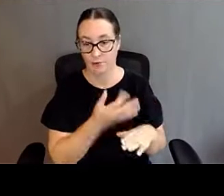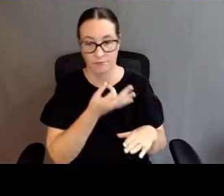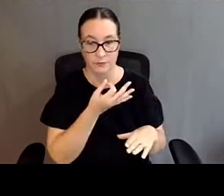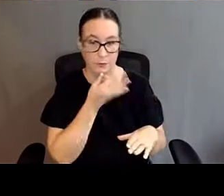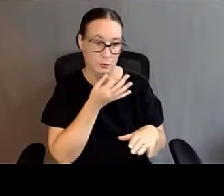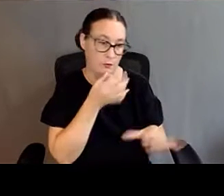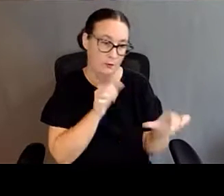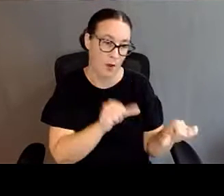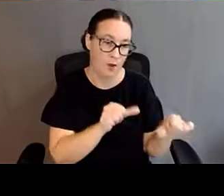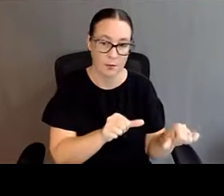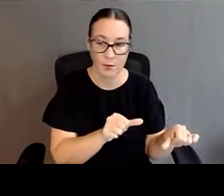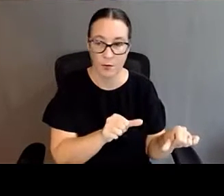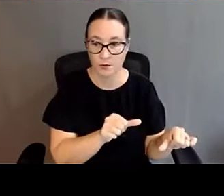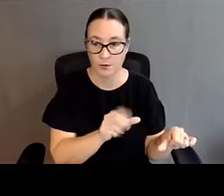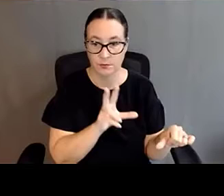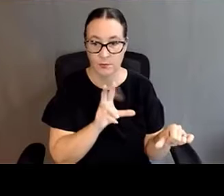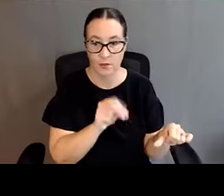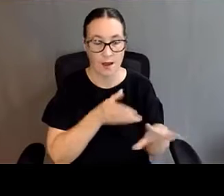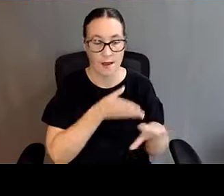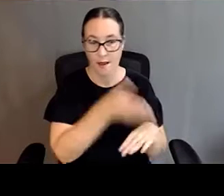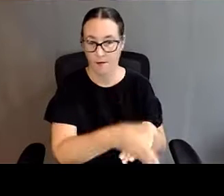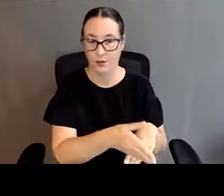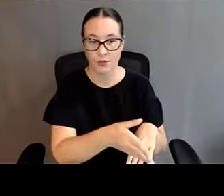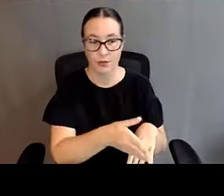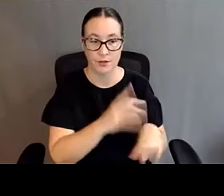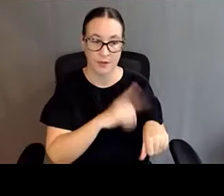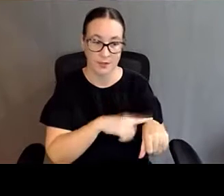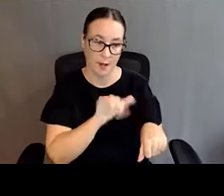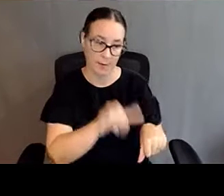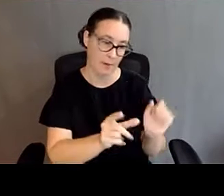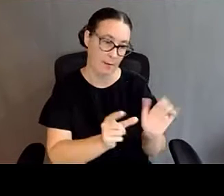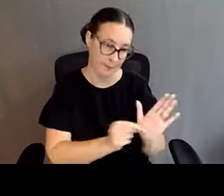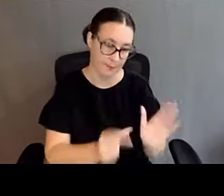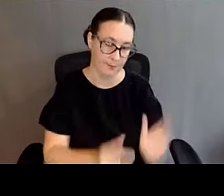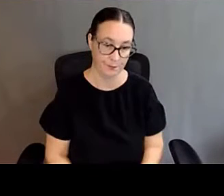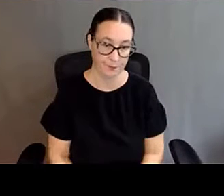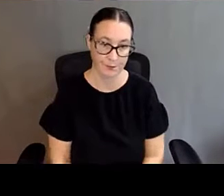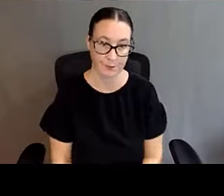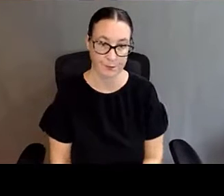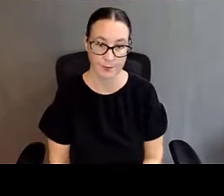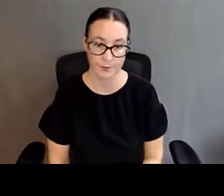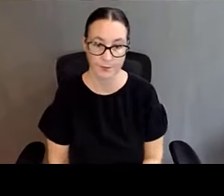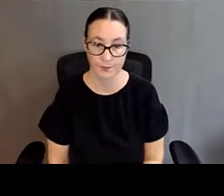and no later than the time of the associated publication. Taunton Paine: Right, and just to clarify,